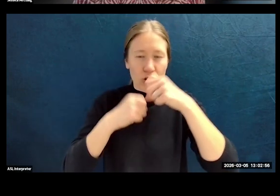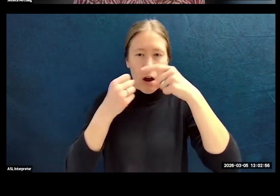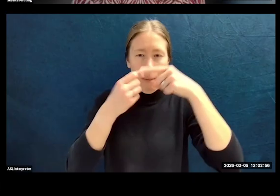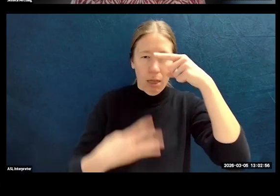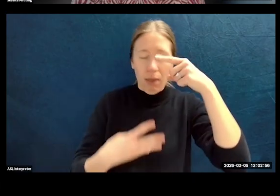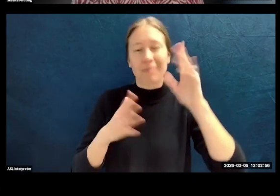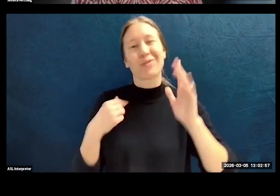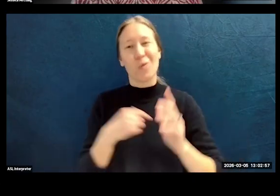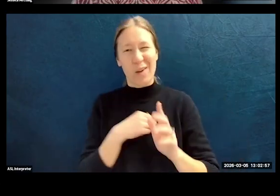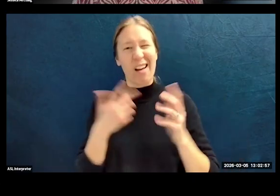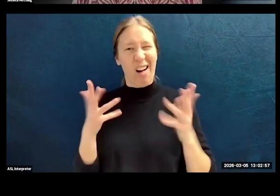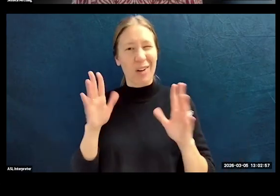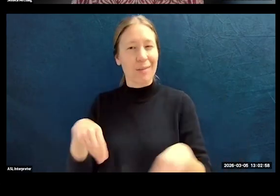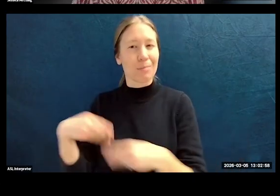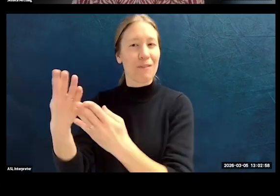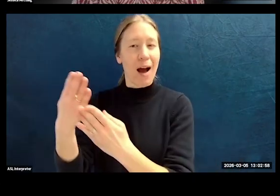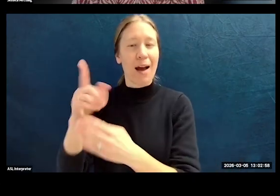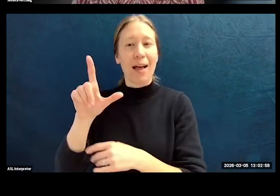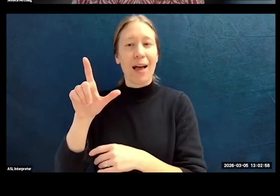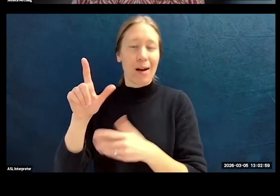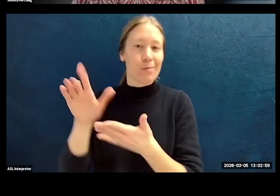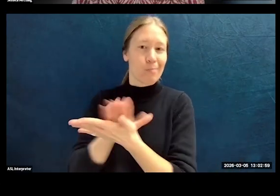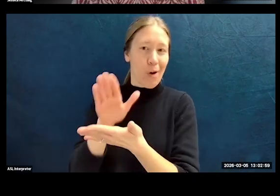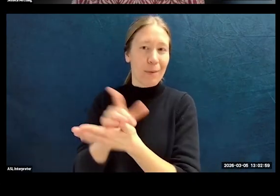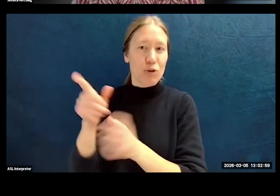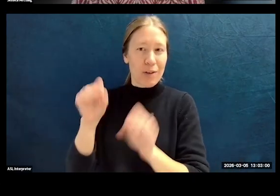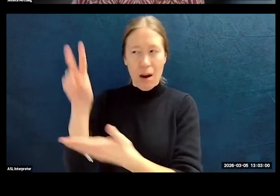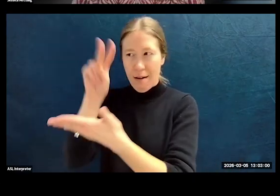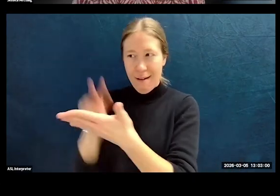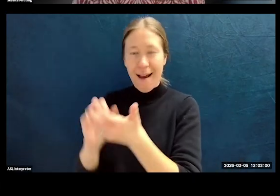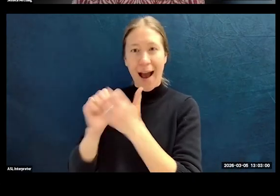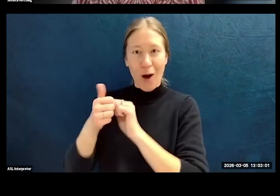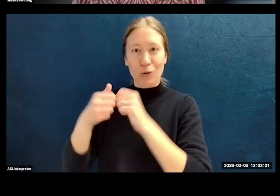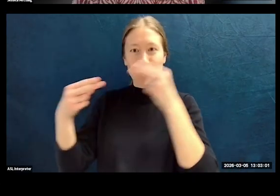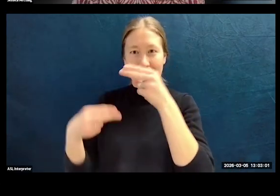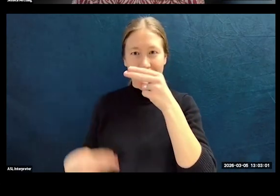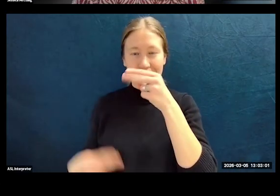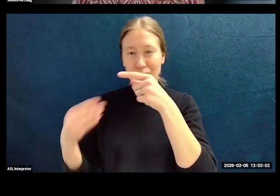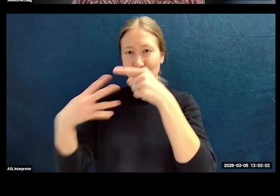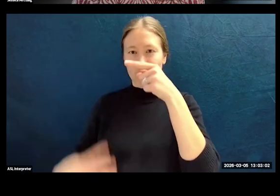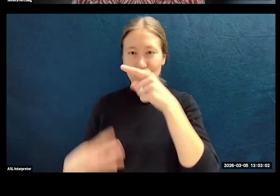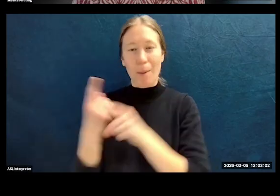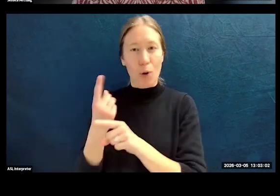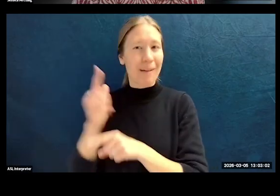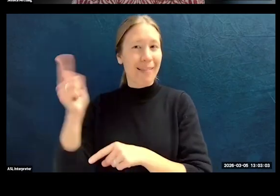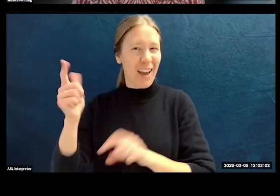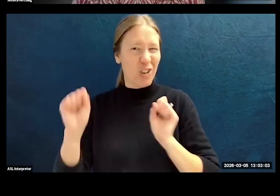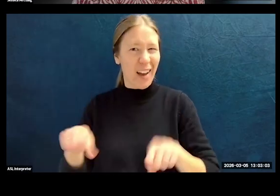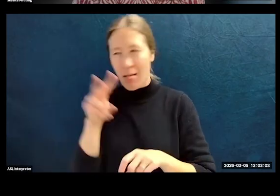for common tags that you can reference at any time. First, we'll create a new tag with the type table of contents.